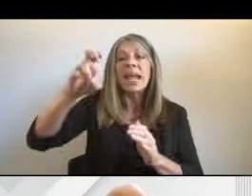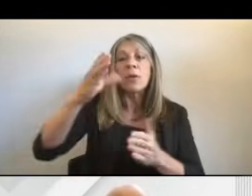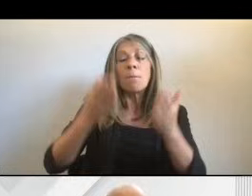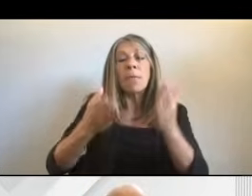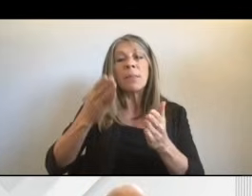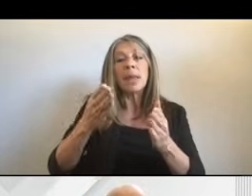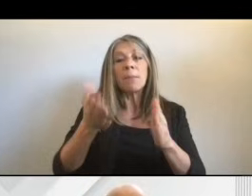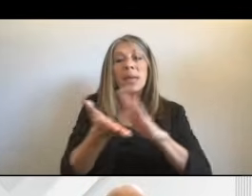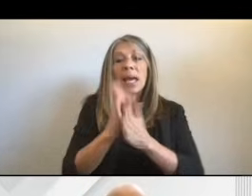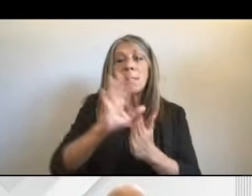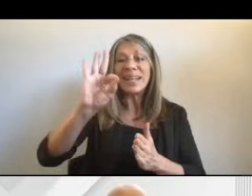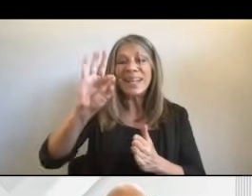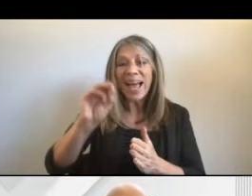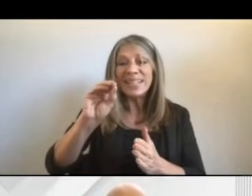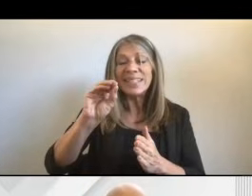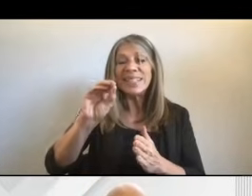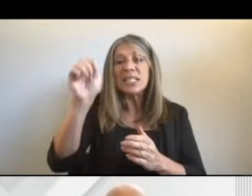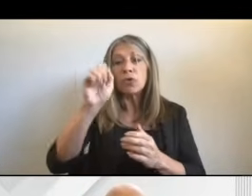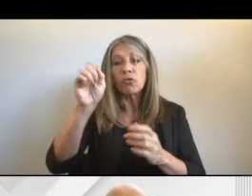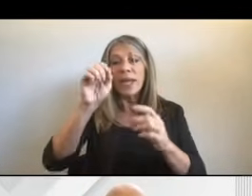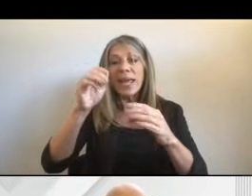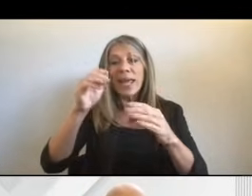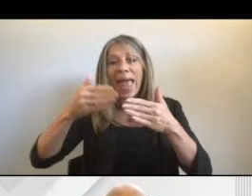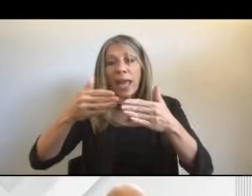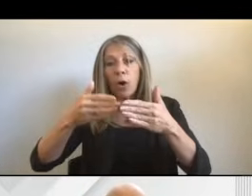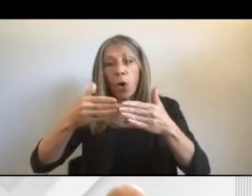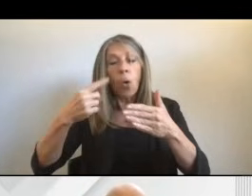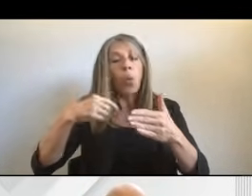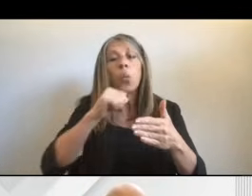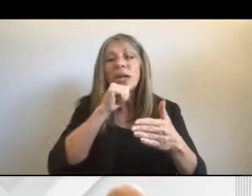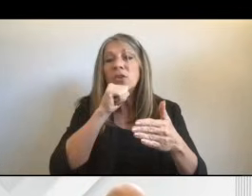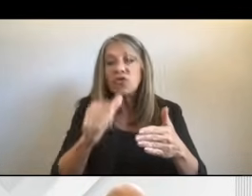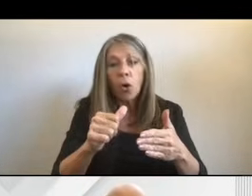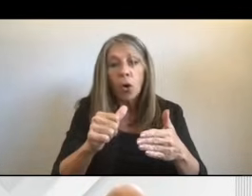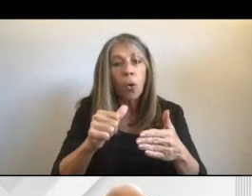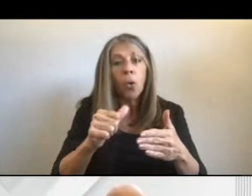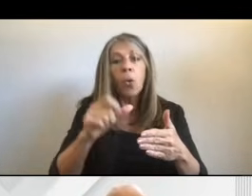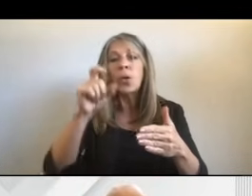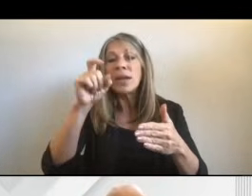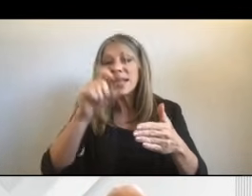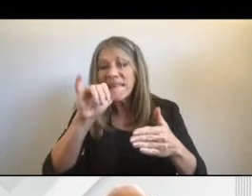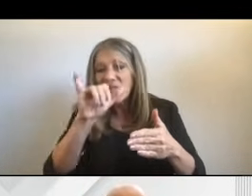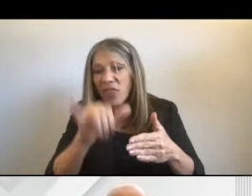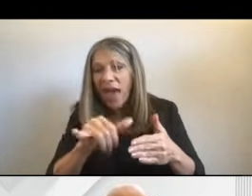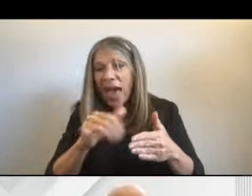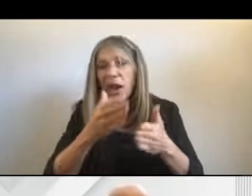angle from the ramp. And we wouldn't require edge prediction on the part that leads to the steps